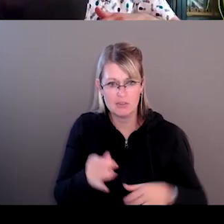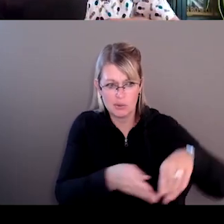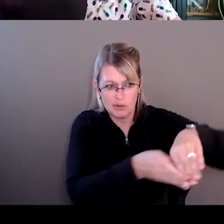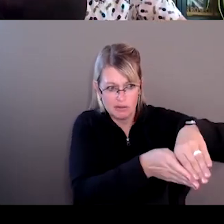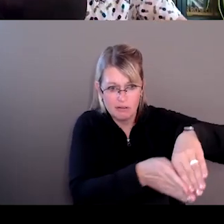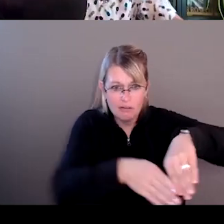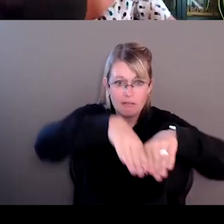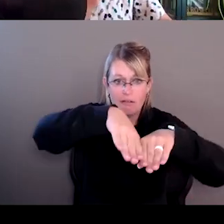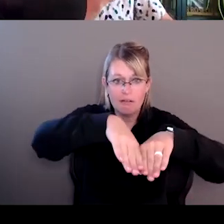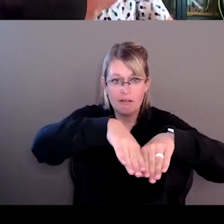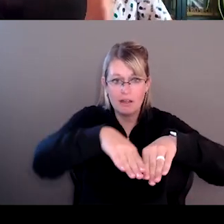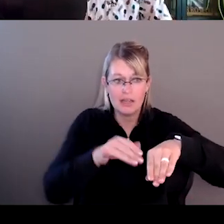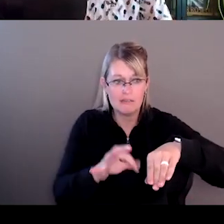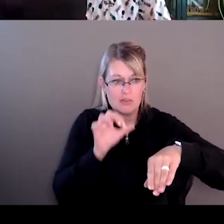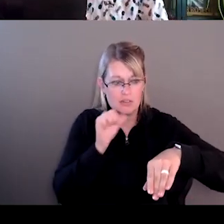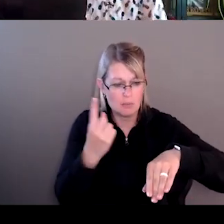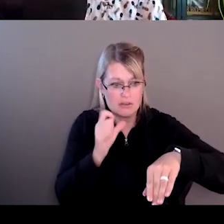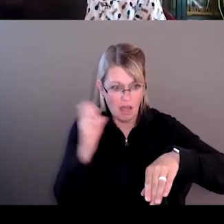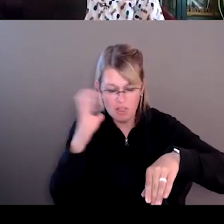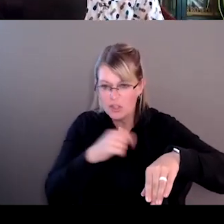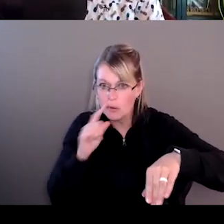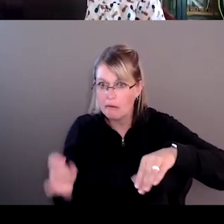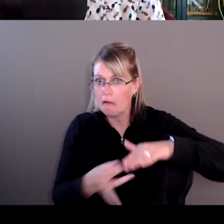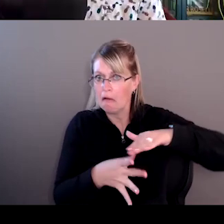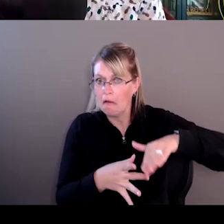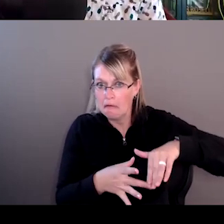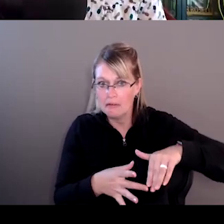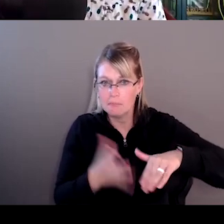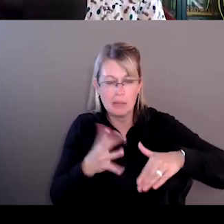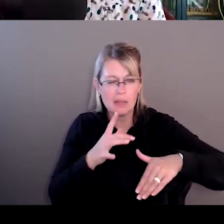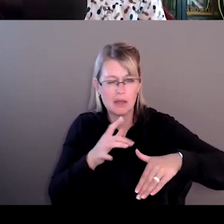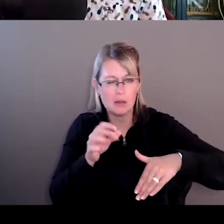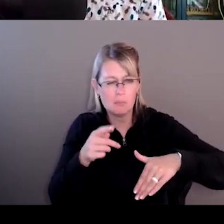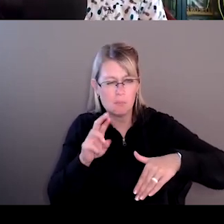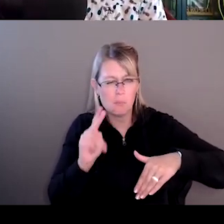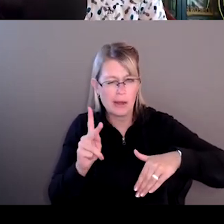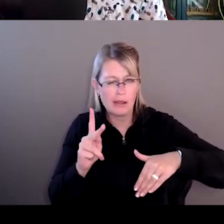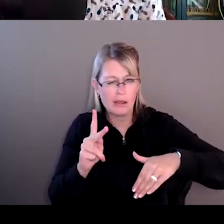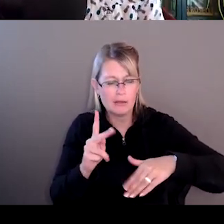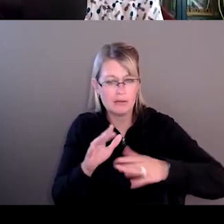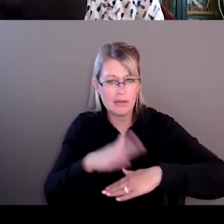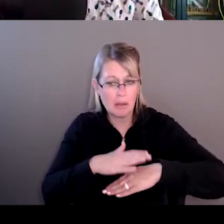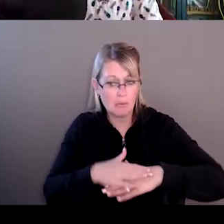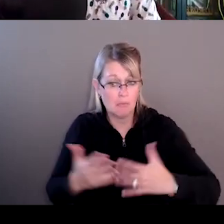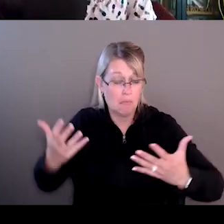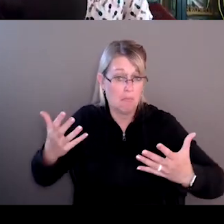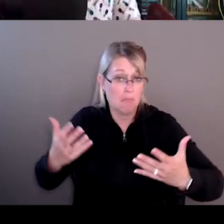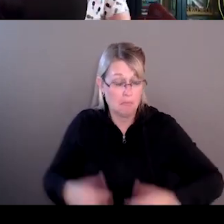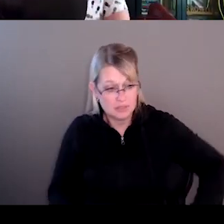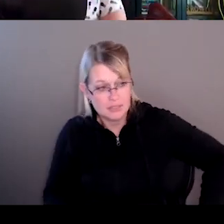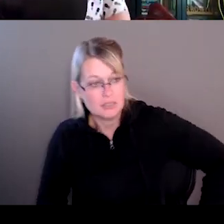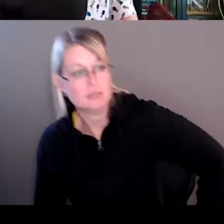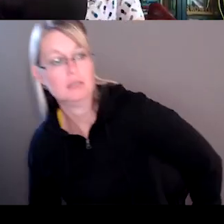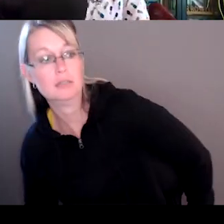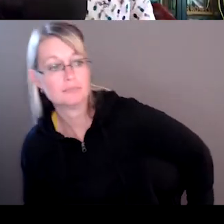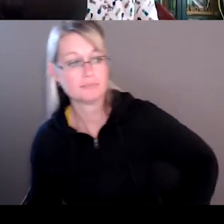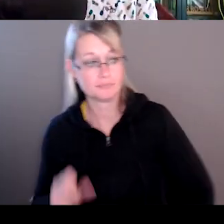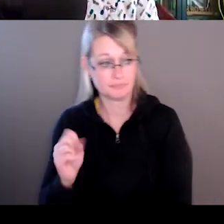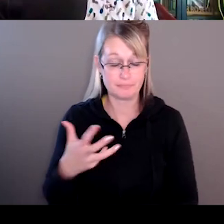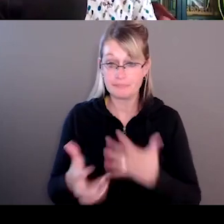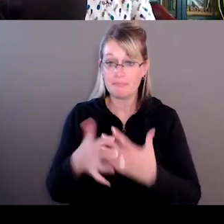you are not looking, kick it away, it is actually a prank table. Okay, so expando basics. First,